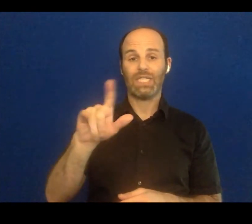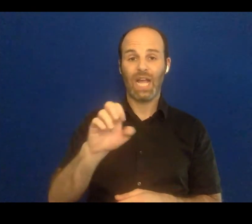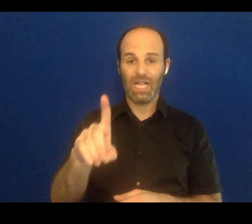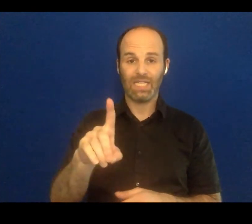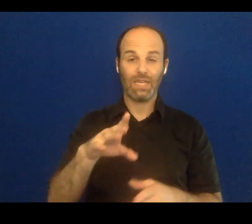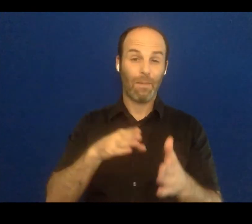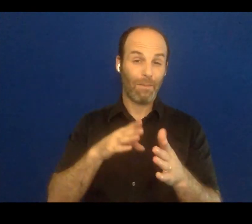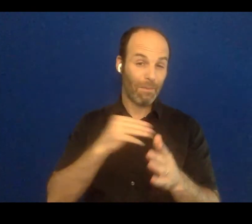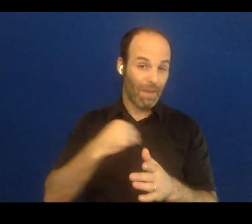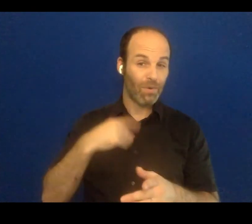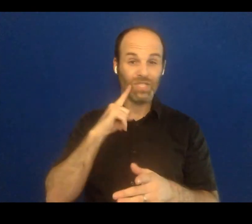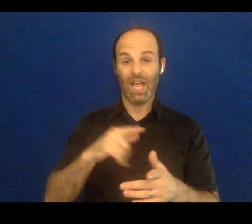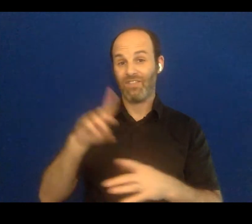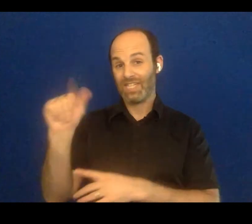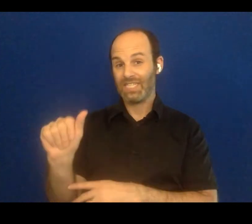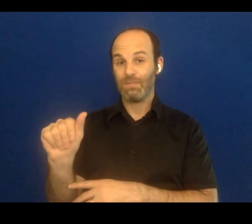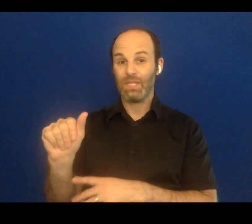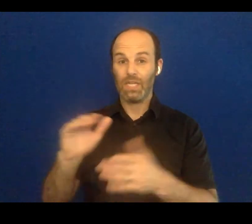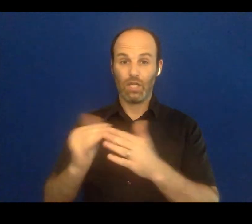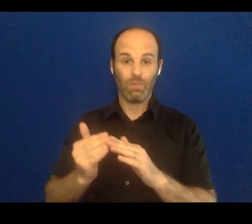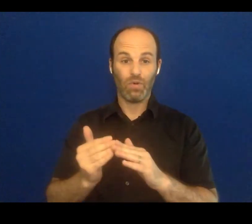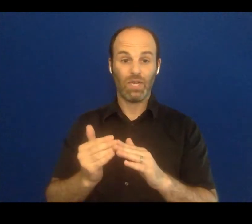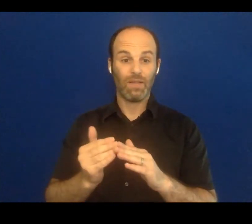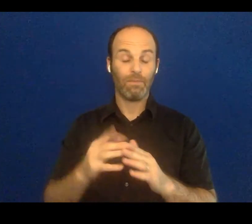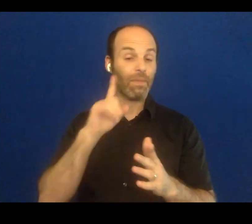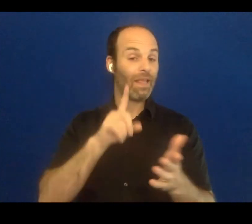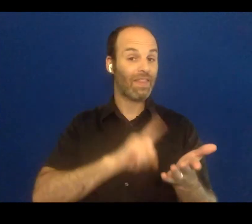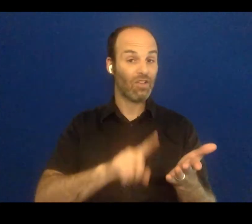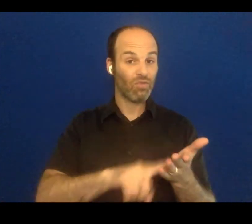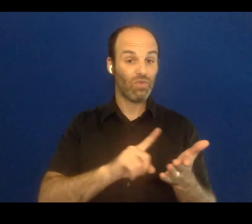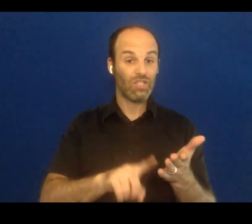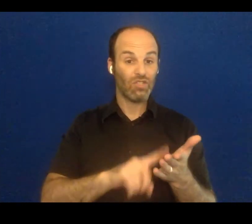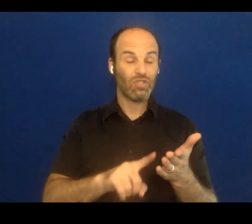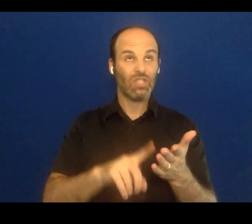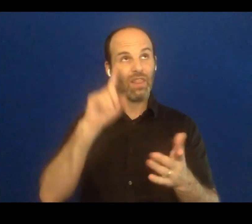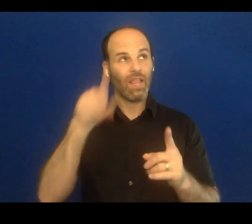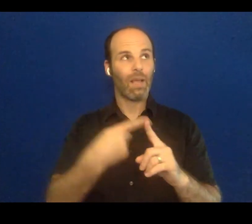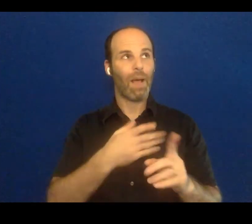DISABILITY COMMUNITY. RESEARCHERS IN PARTICULAR HAVE DONE AGAIN I'M THINKING ABOUT THE FIELDS THAT I WORK IN MOST